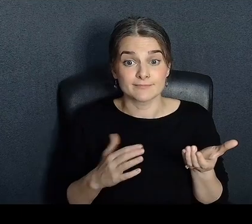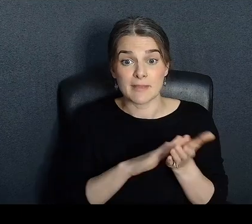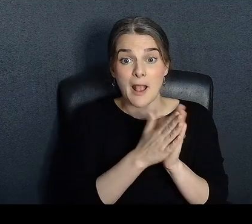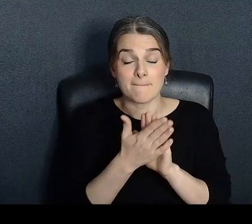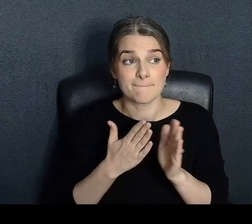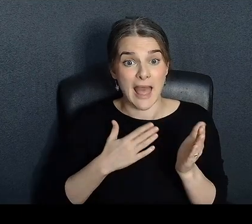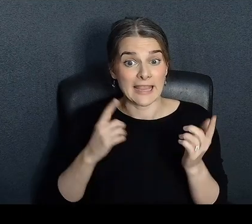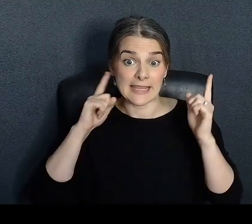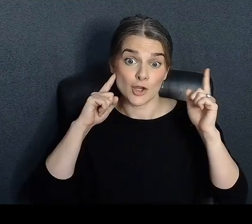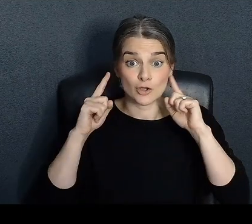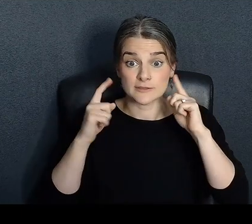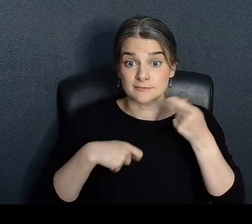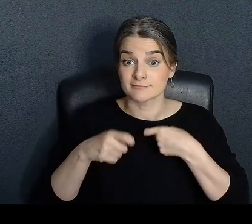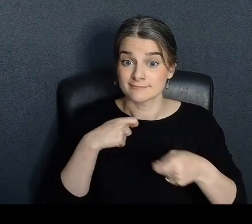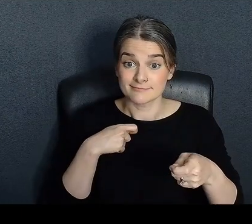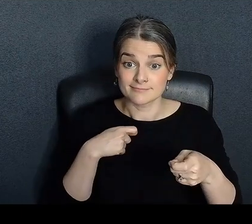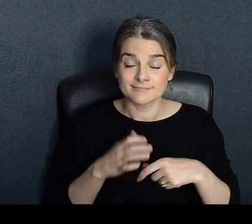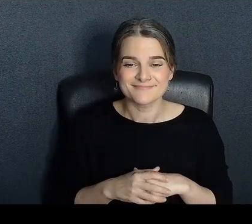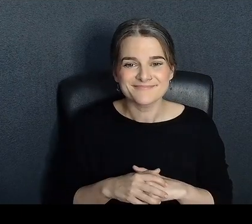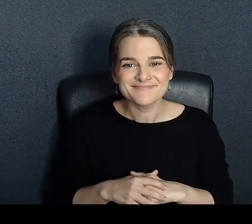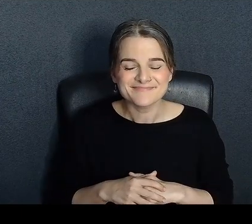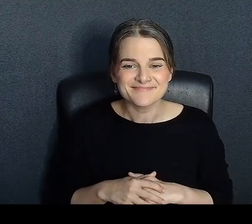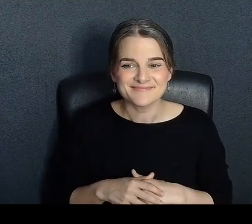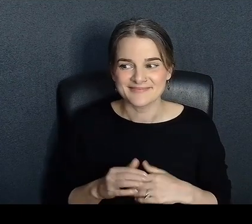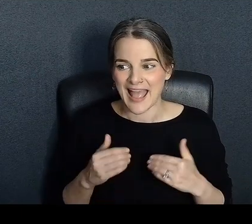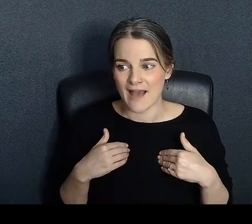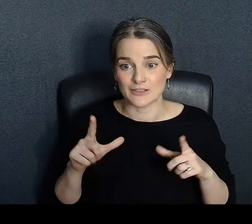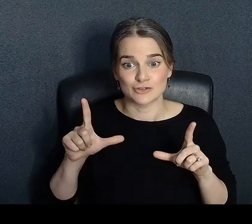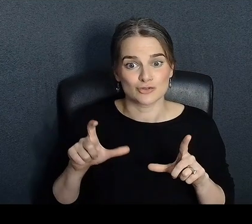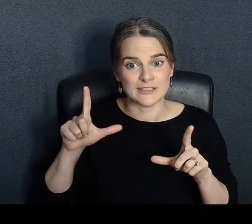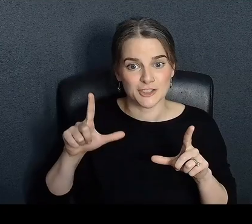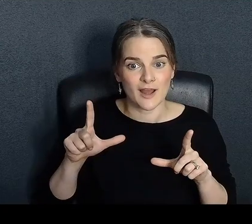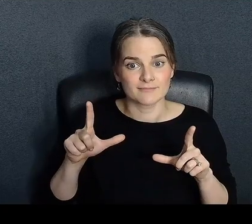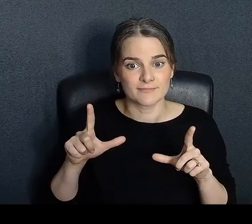And then I have a screenshot of the CapTel.